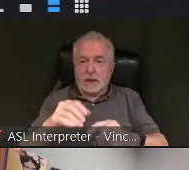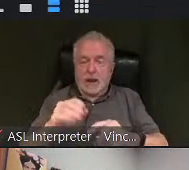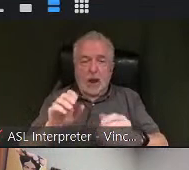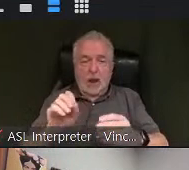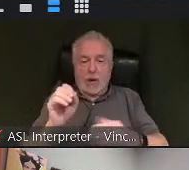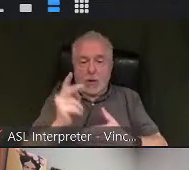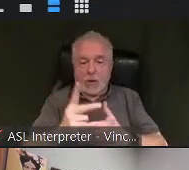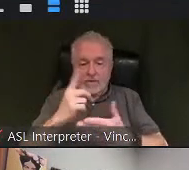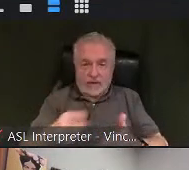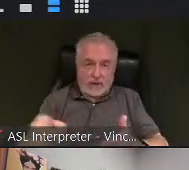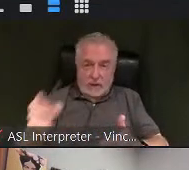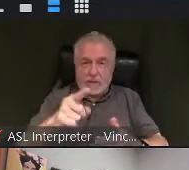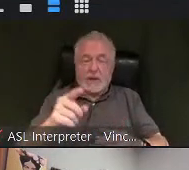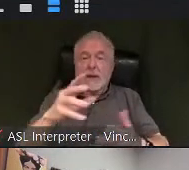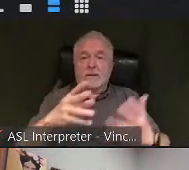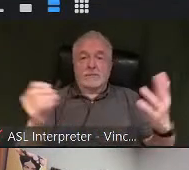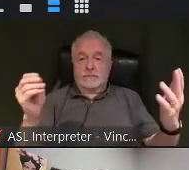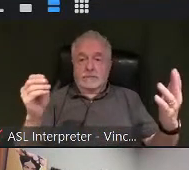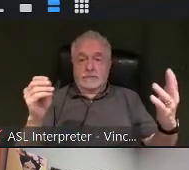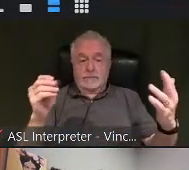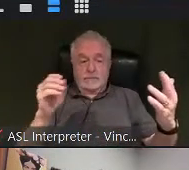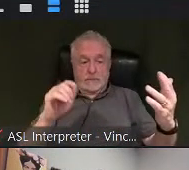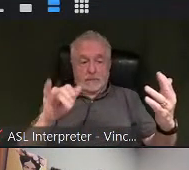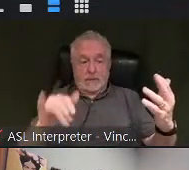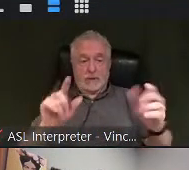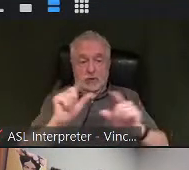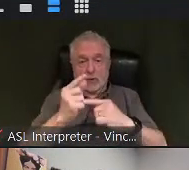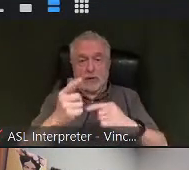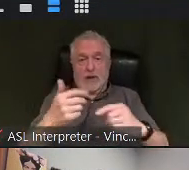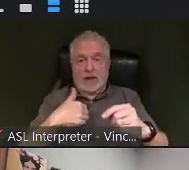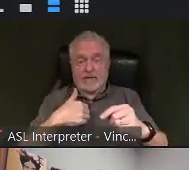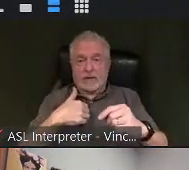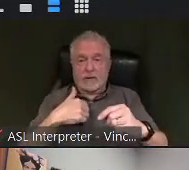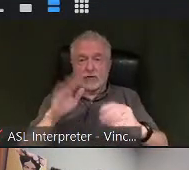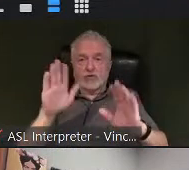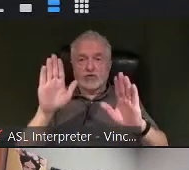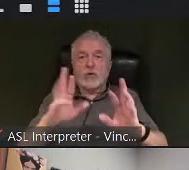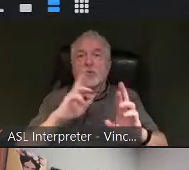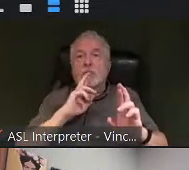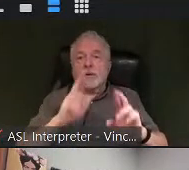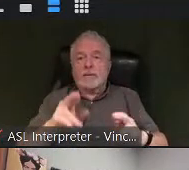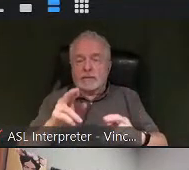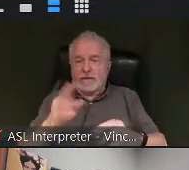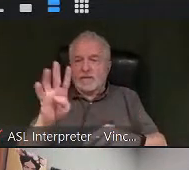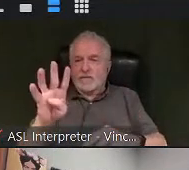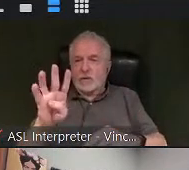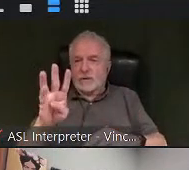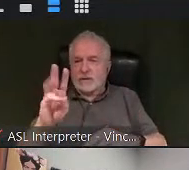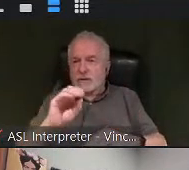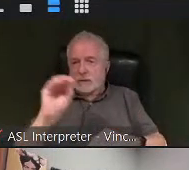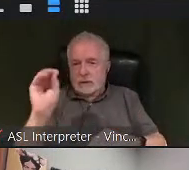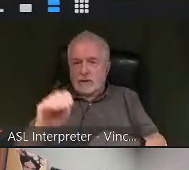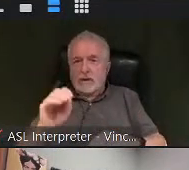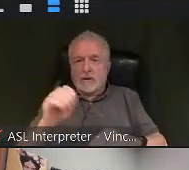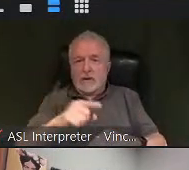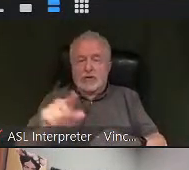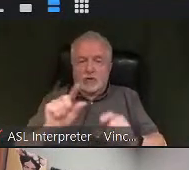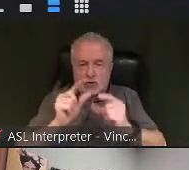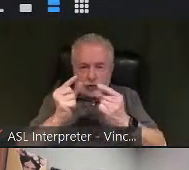them and some in this group, we have had a great response. Forty six percent of this group has been